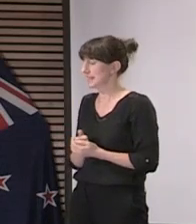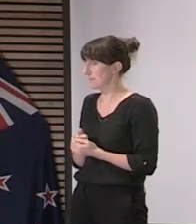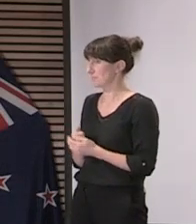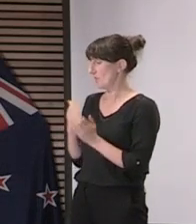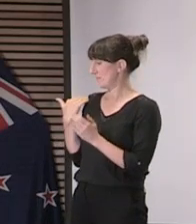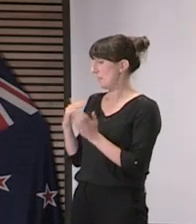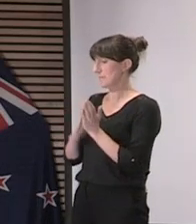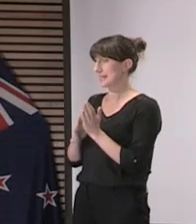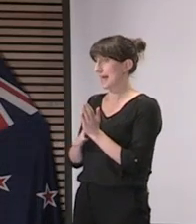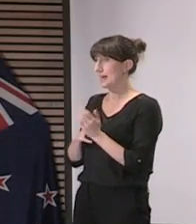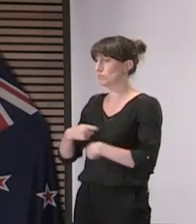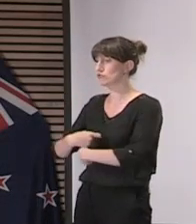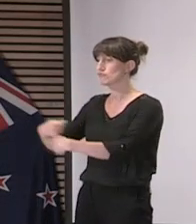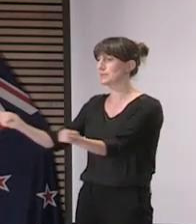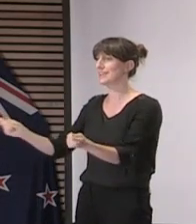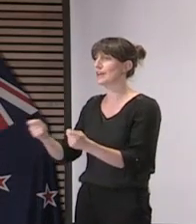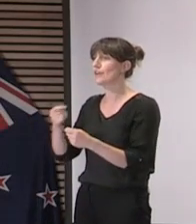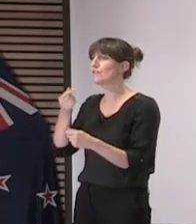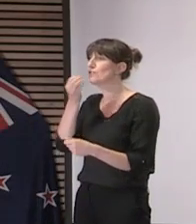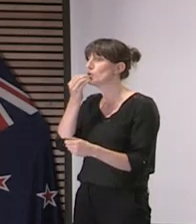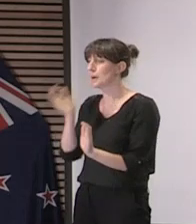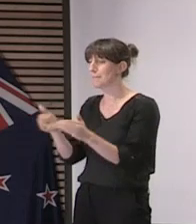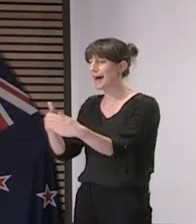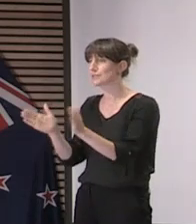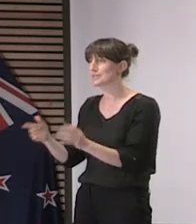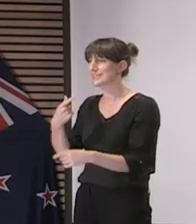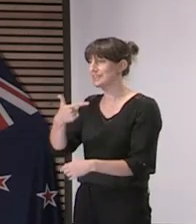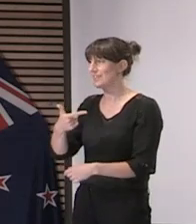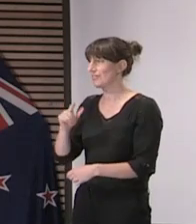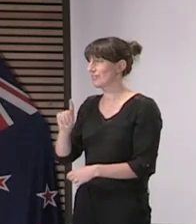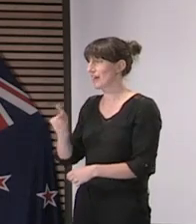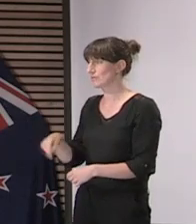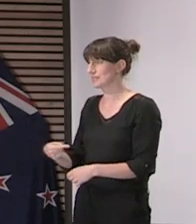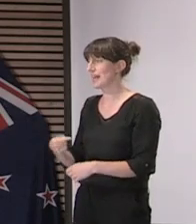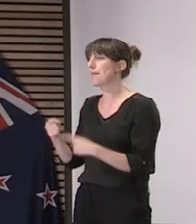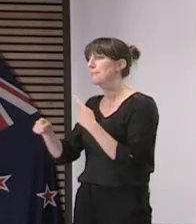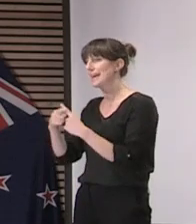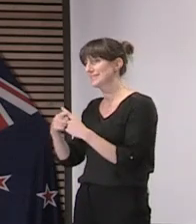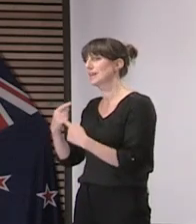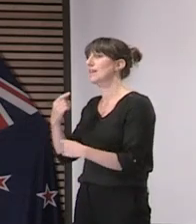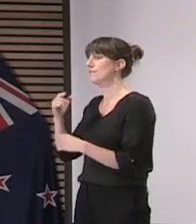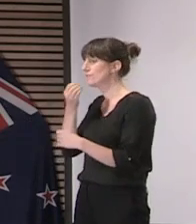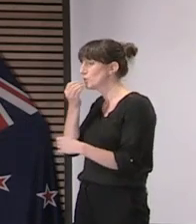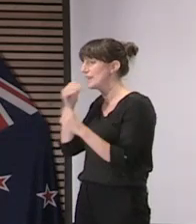people receiving food assistance? Yes. So as of